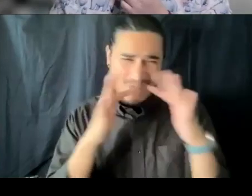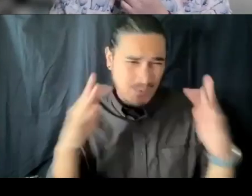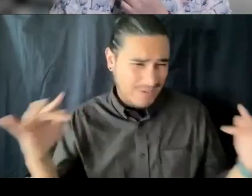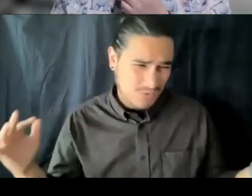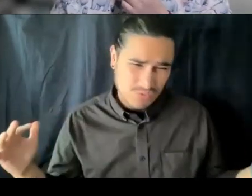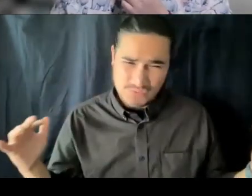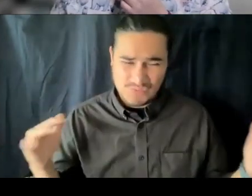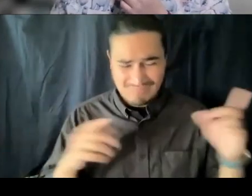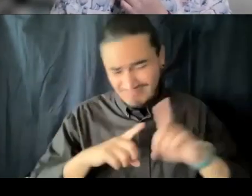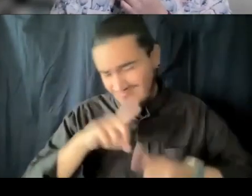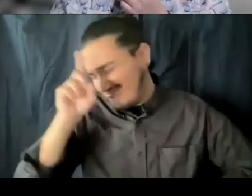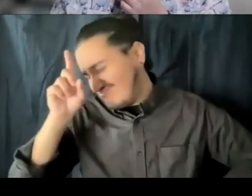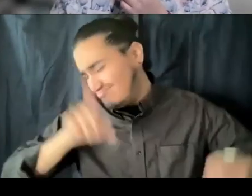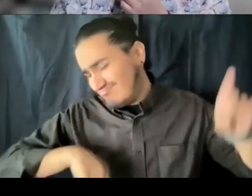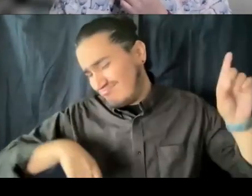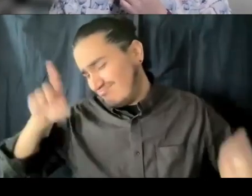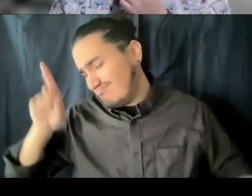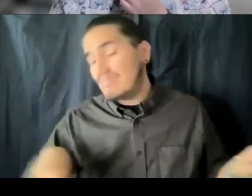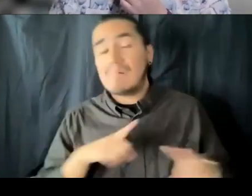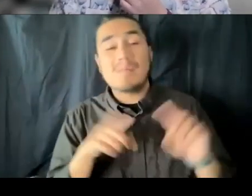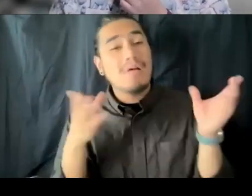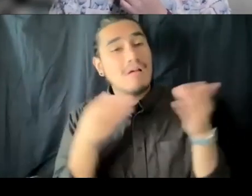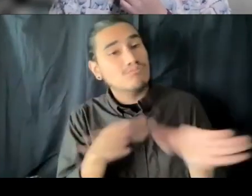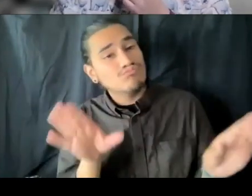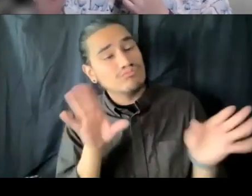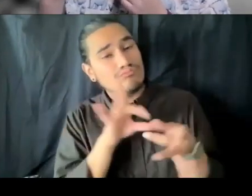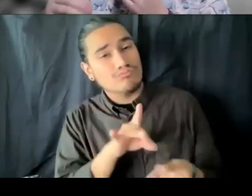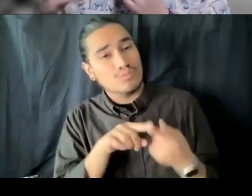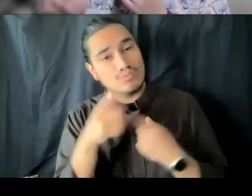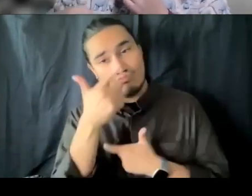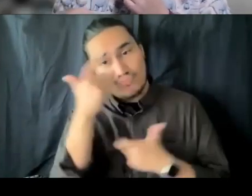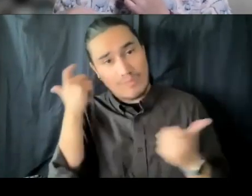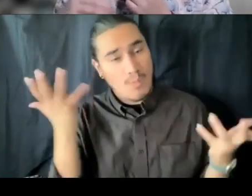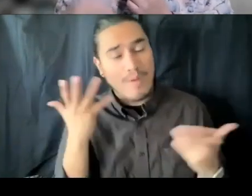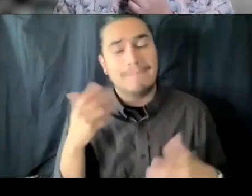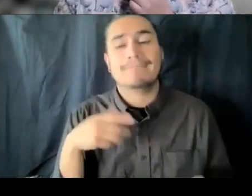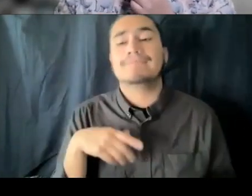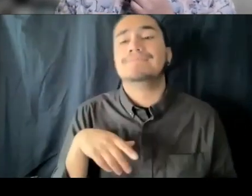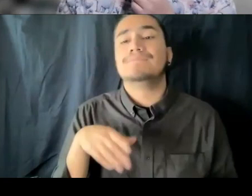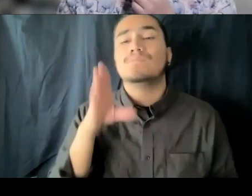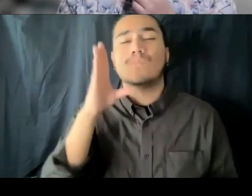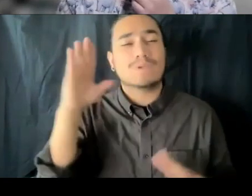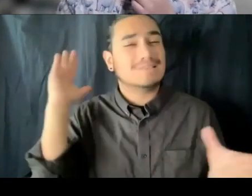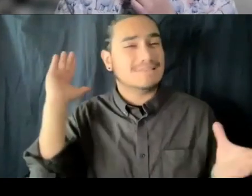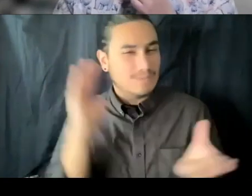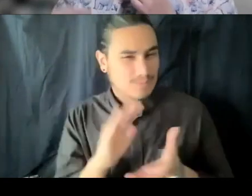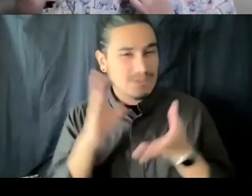But what we know generally about trauma is that it decreases the ability of someone